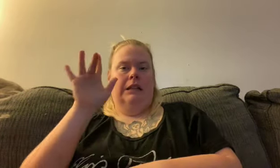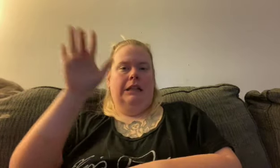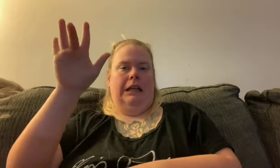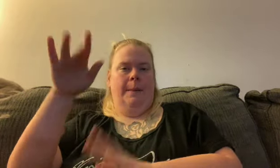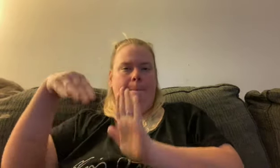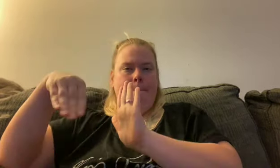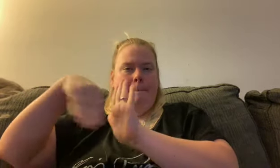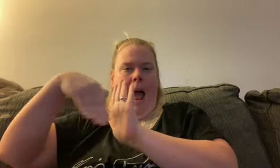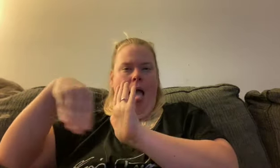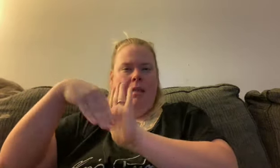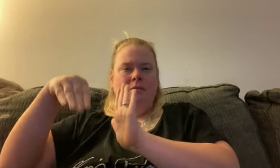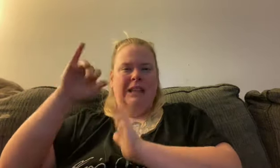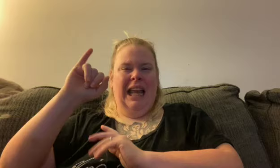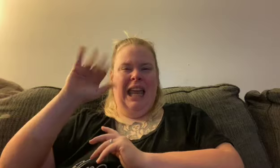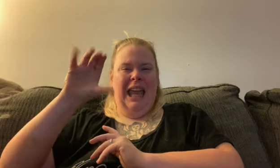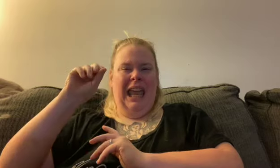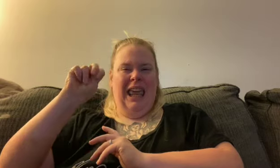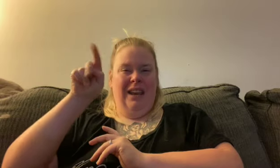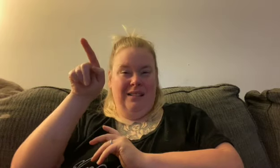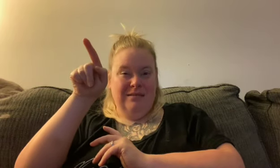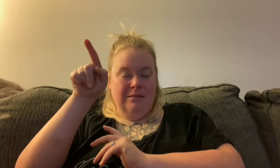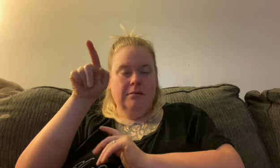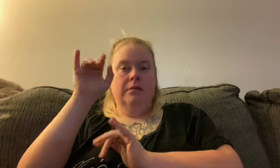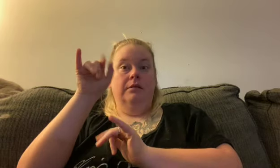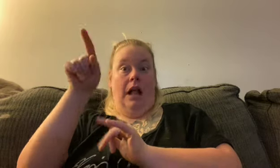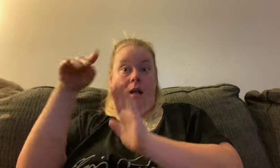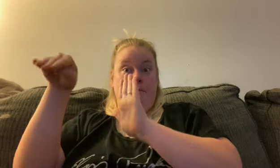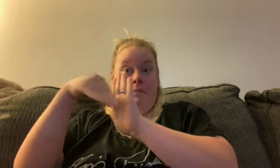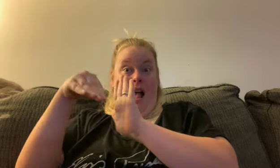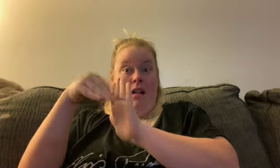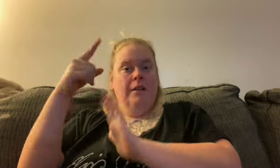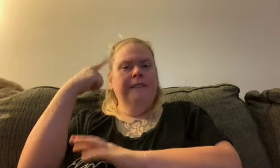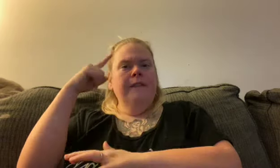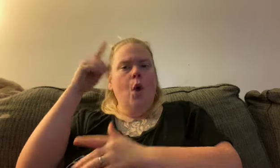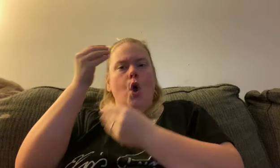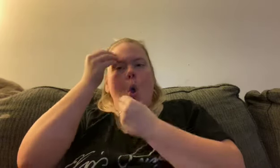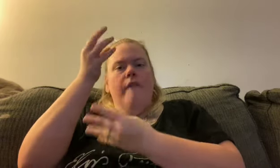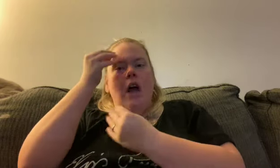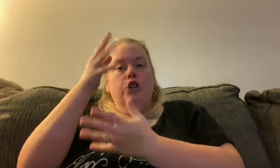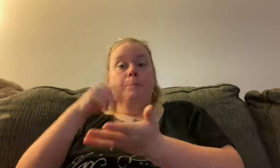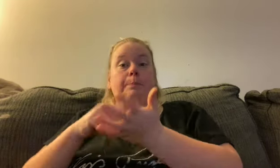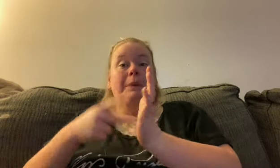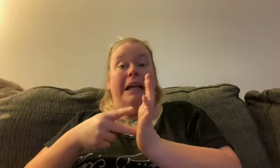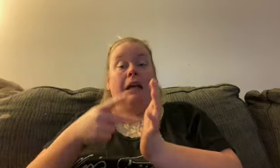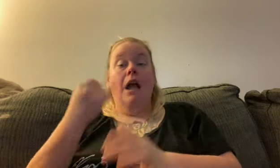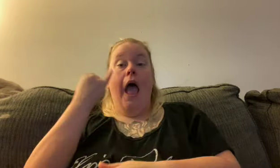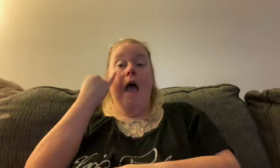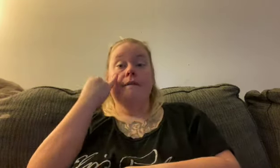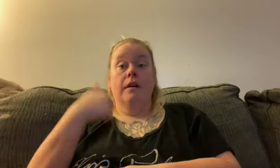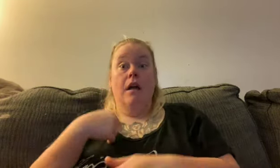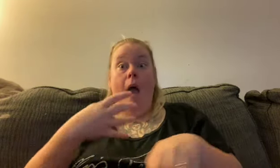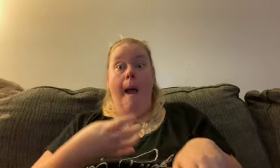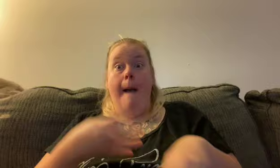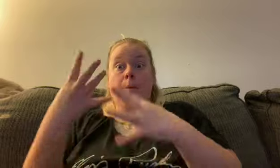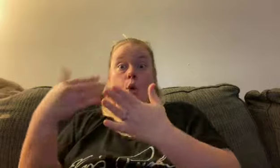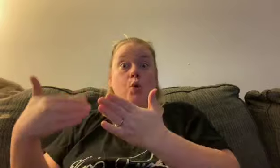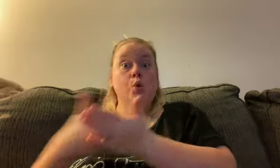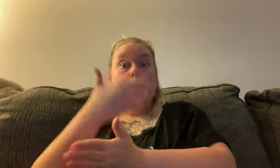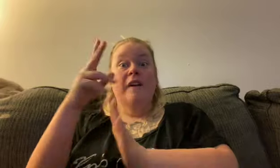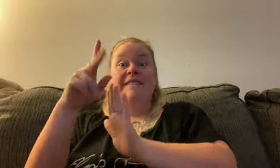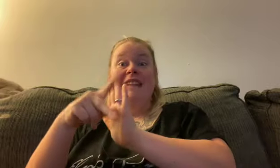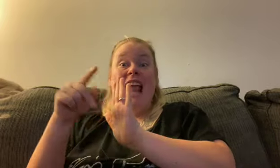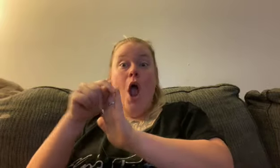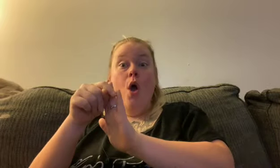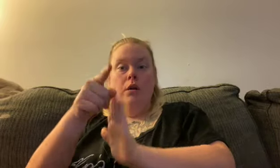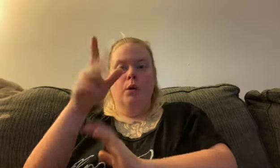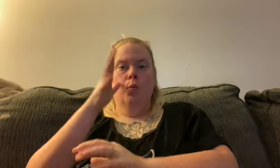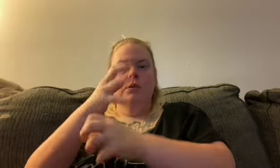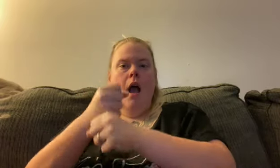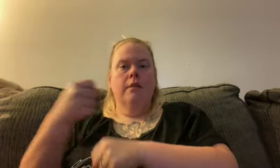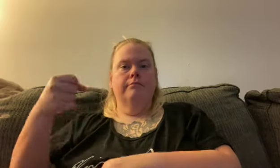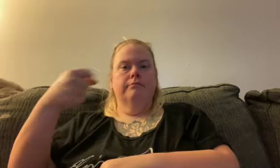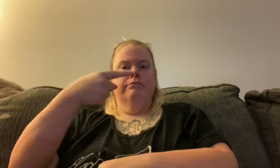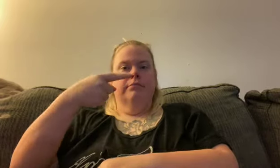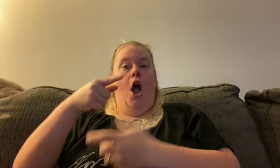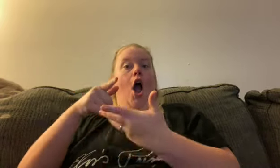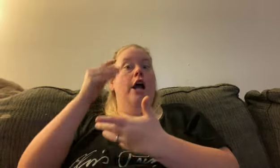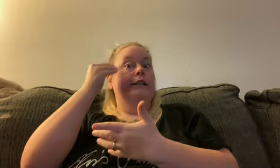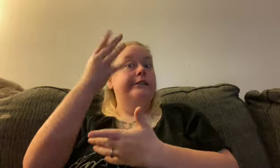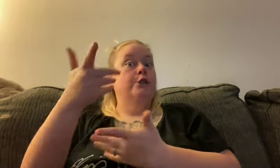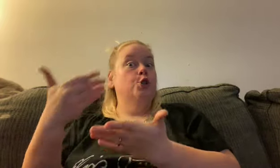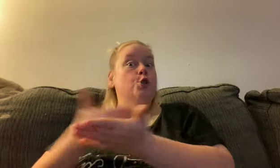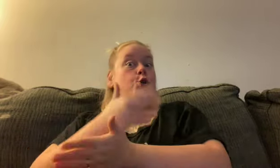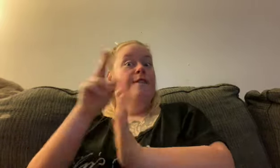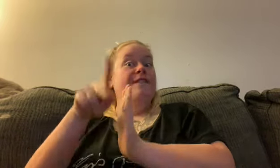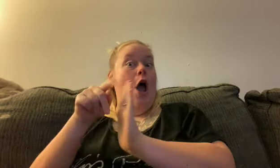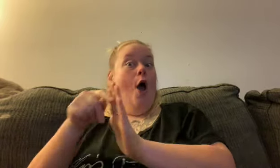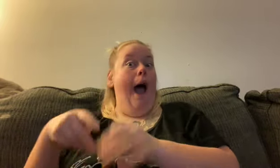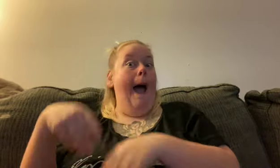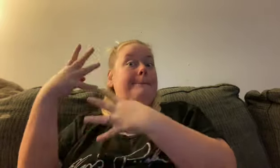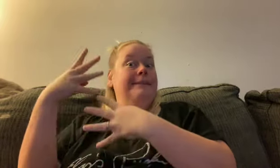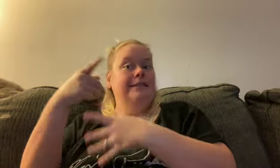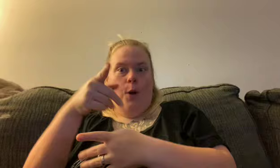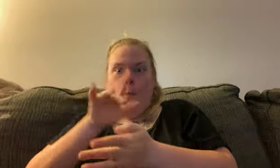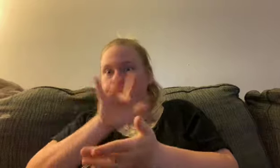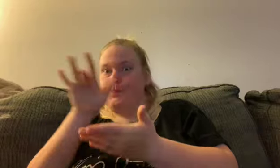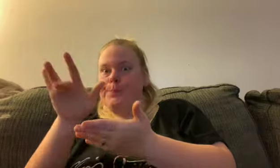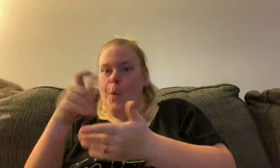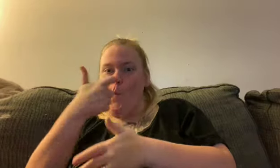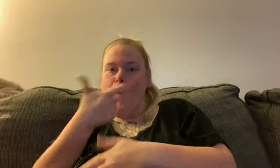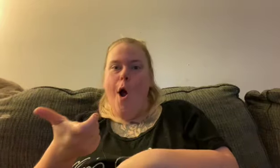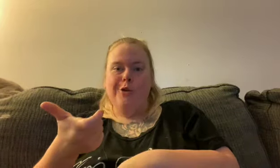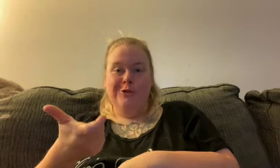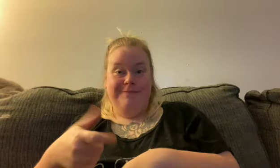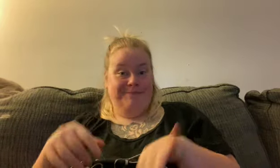Also, click the bell icon on the right upper corner for notification. I will let you know when my new video is up and ready to watch.